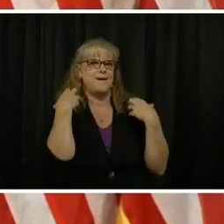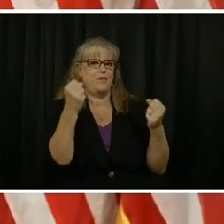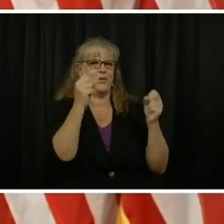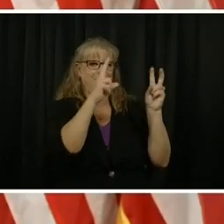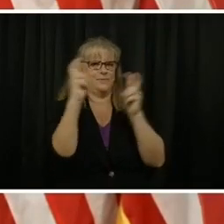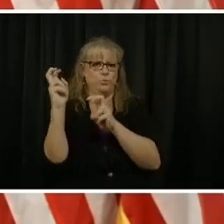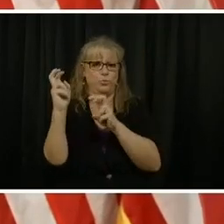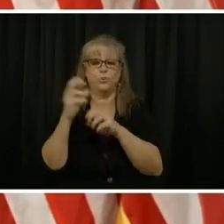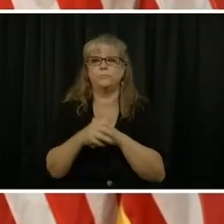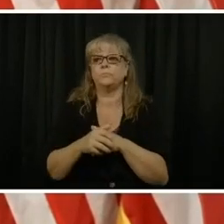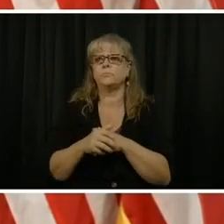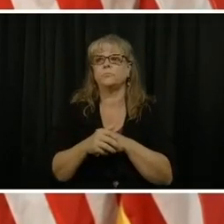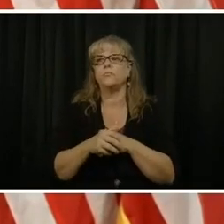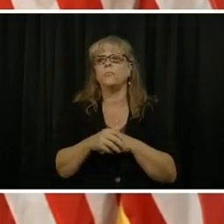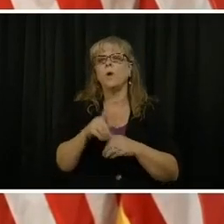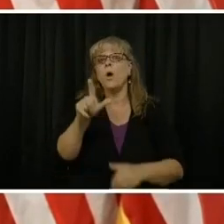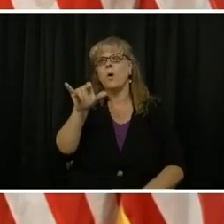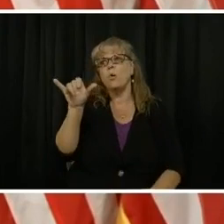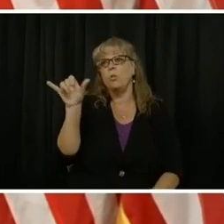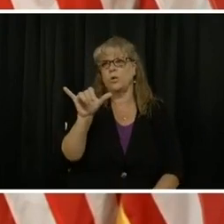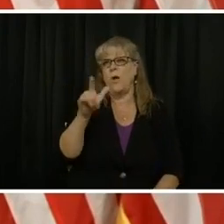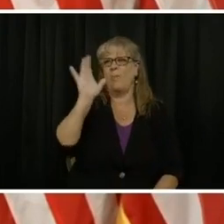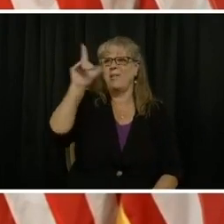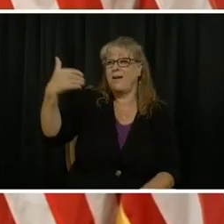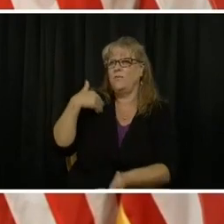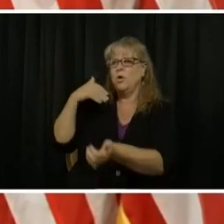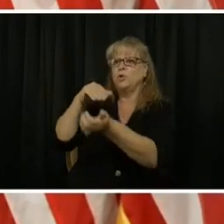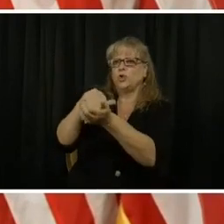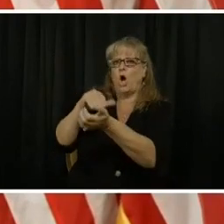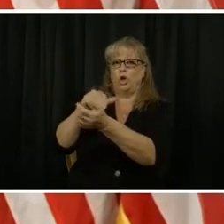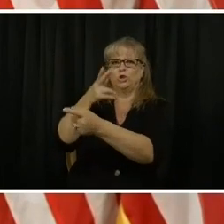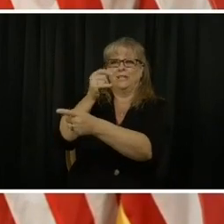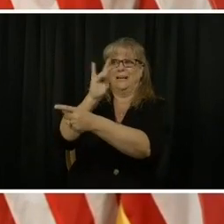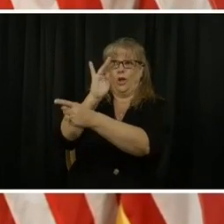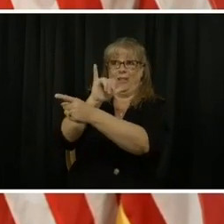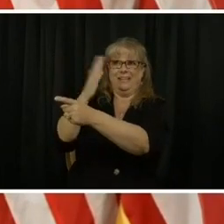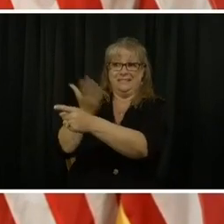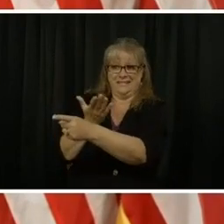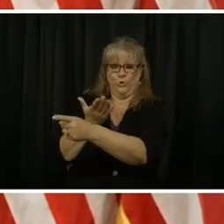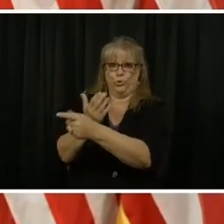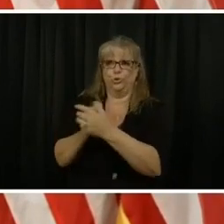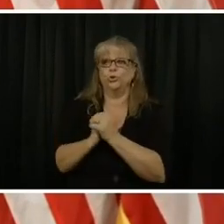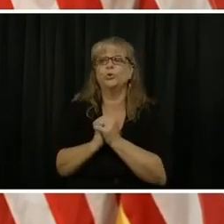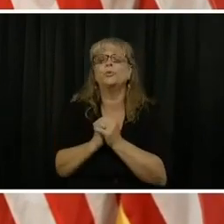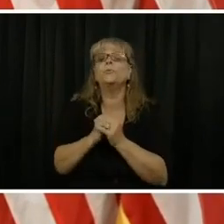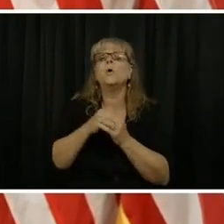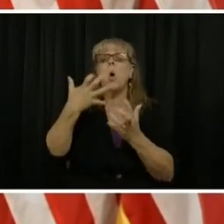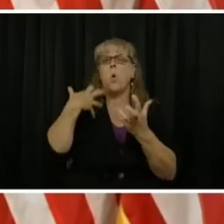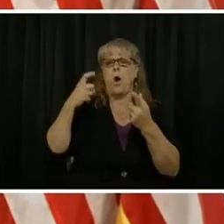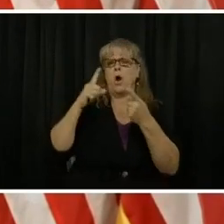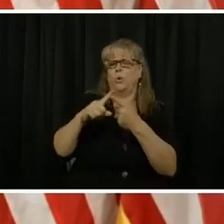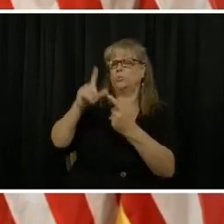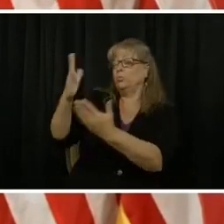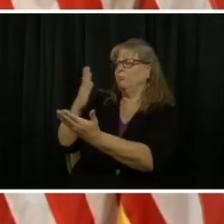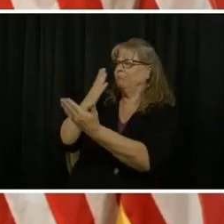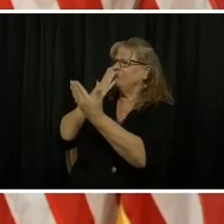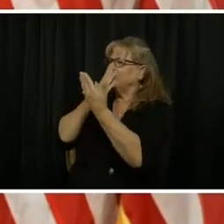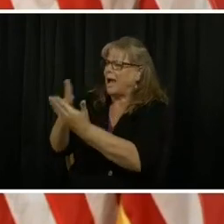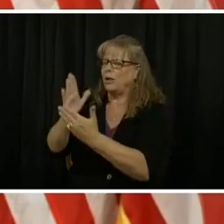CONTRIBUTE TO THE OVERALL ECONOMY OF OUR STATE, AND THE HEALTH SITUATION OF OUR STATE WE ALL ALSO JOINED BY DR.